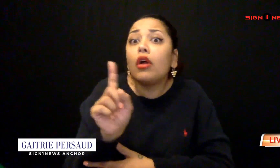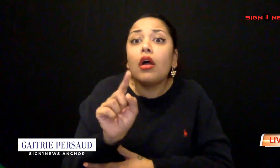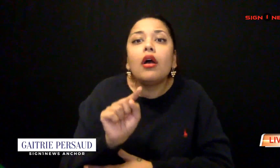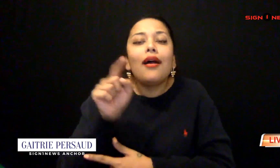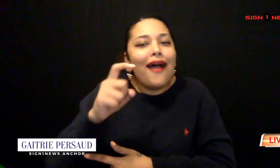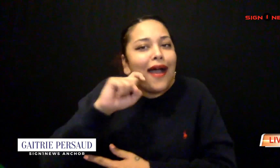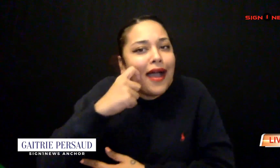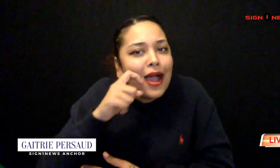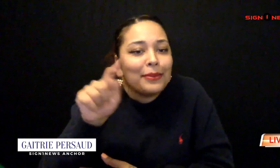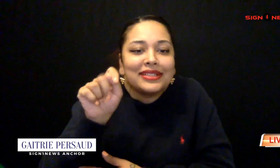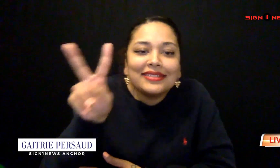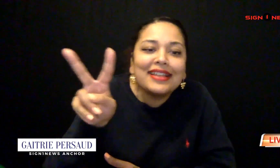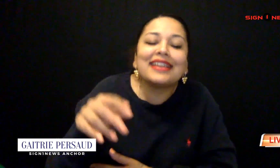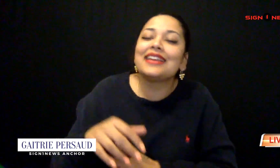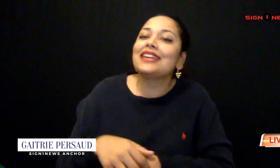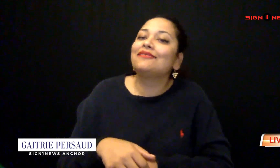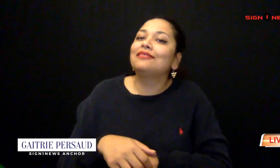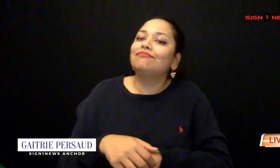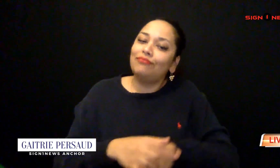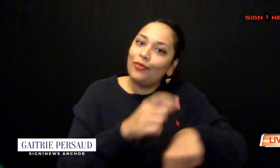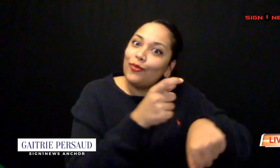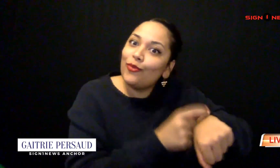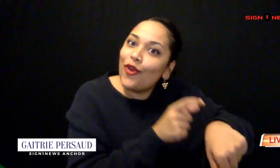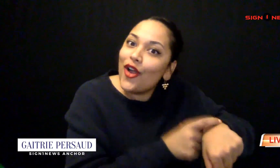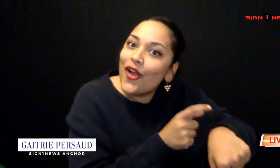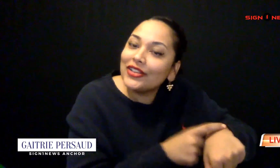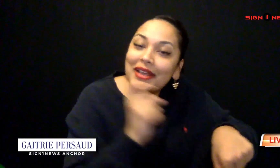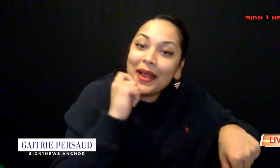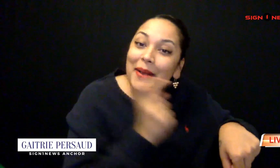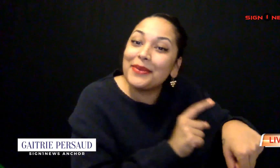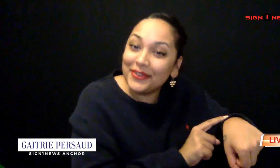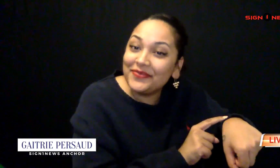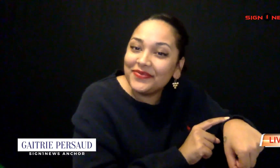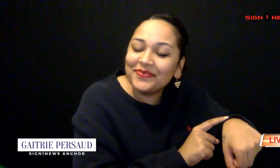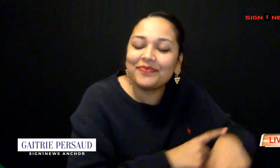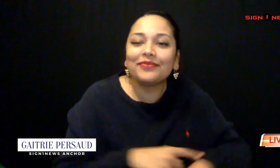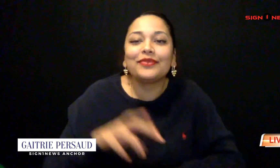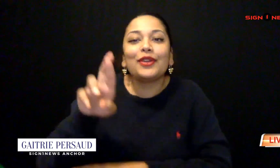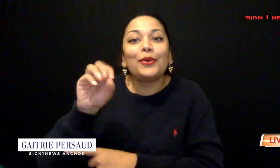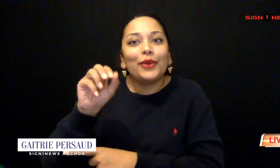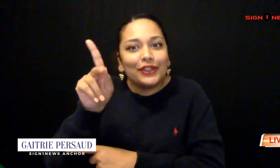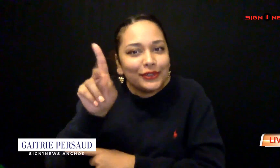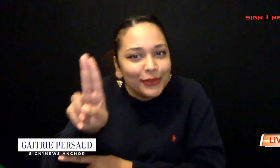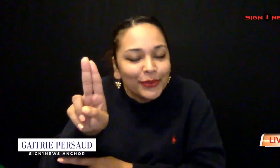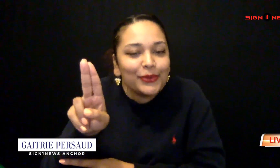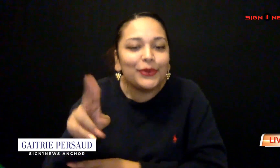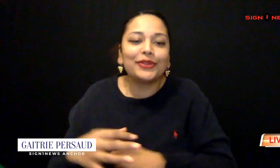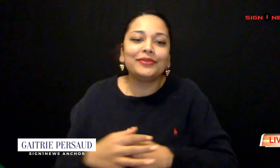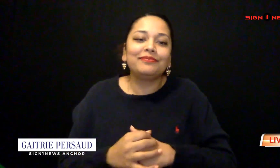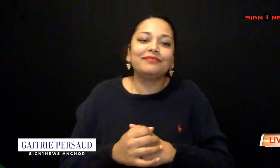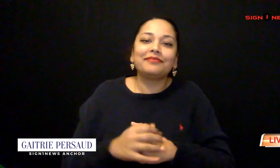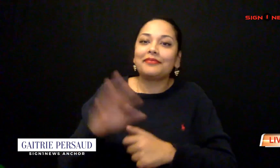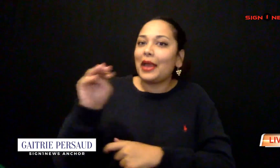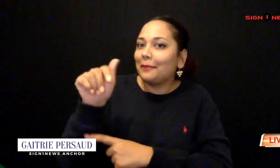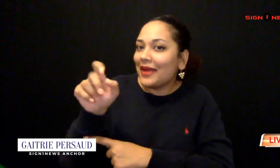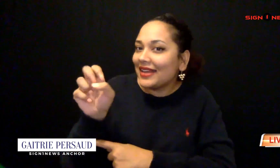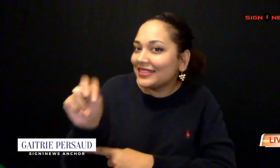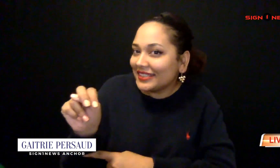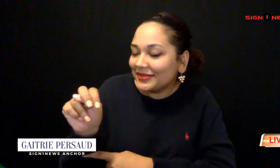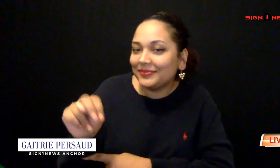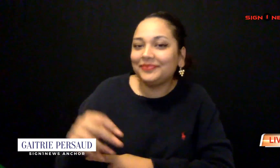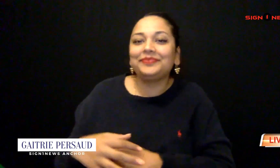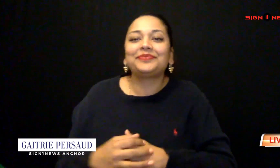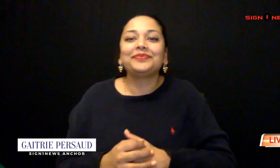on your smart phone and you can also watch on Apple TV Apple watch Roku and Amazon